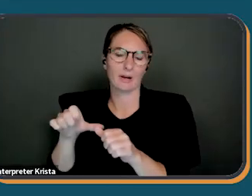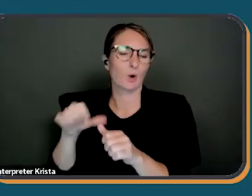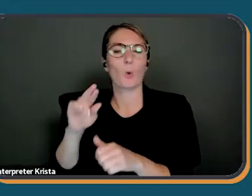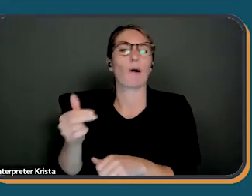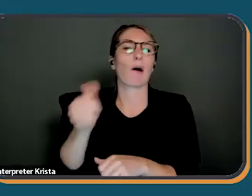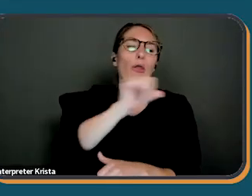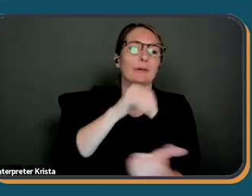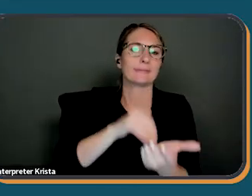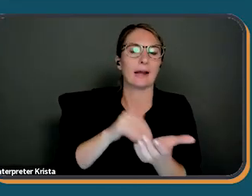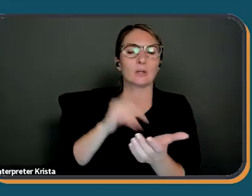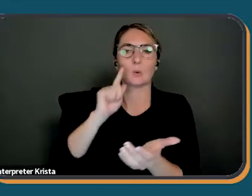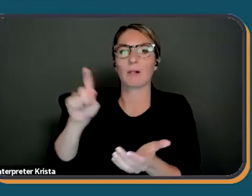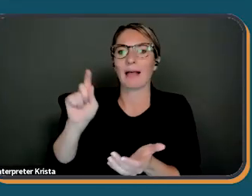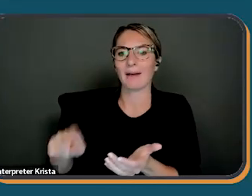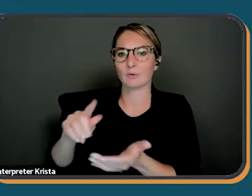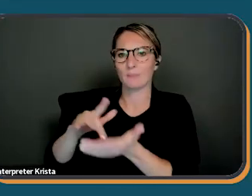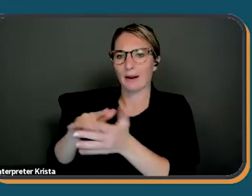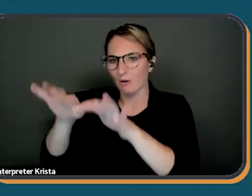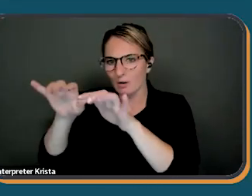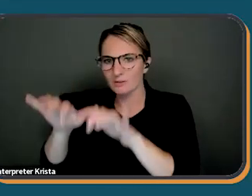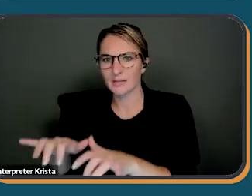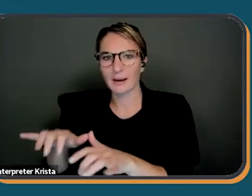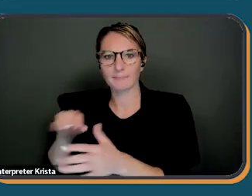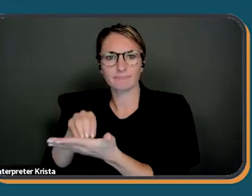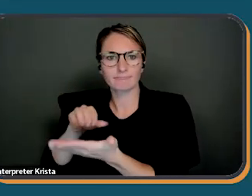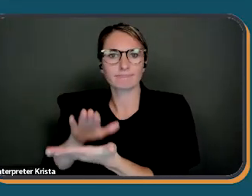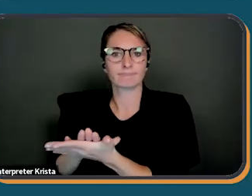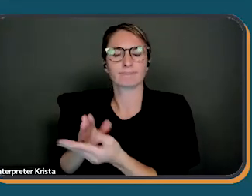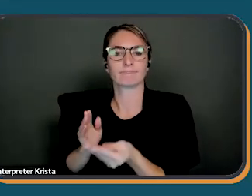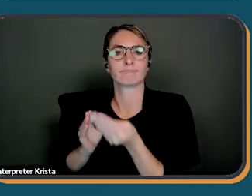for hospital stay for preparation